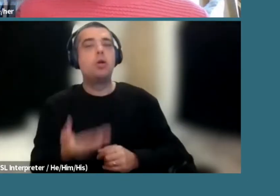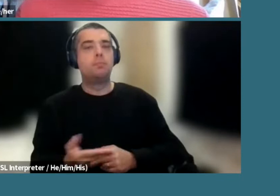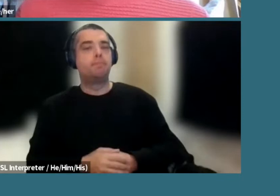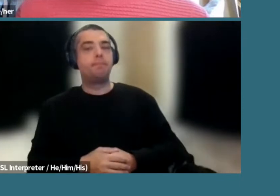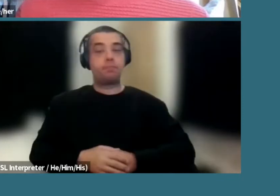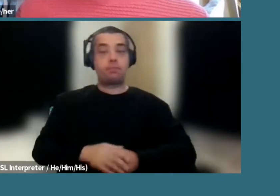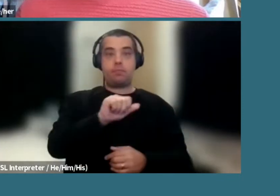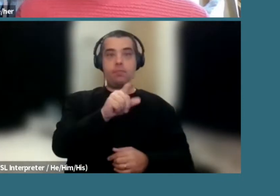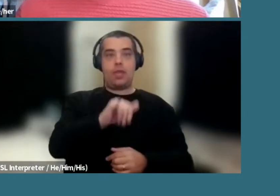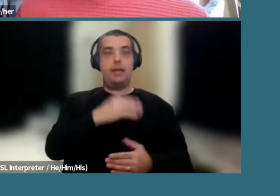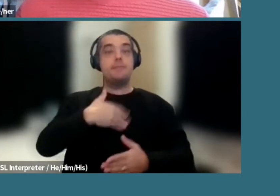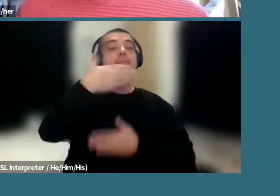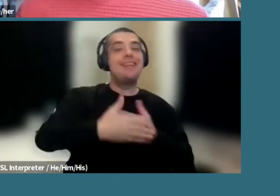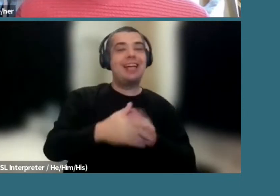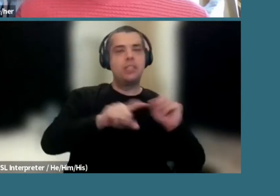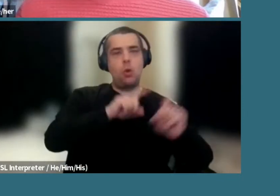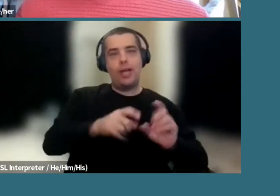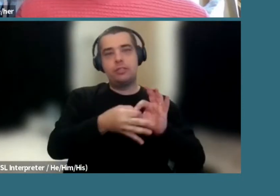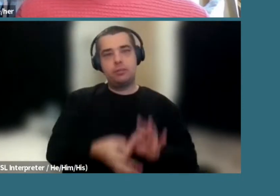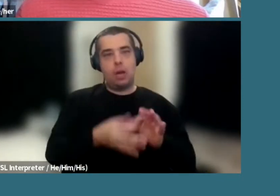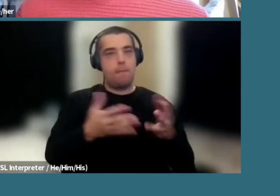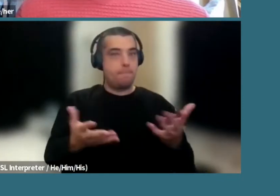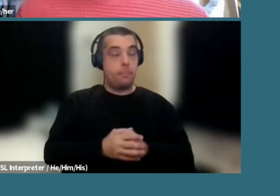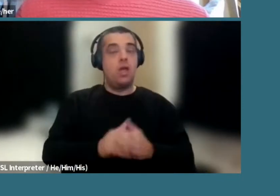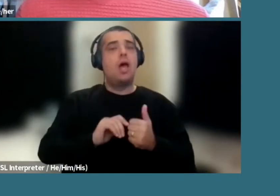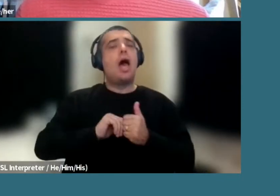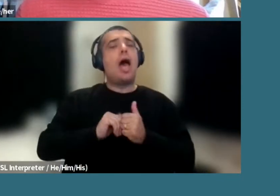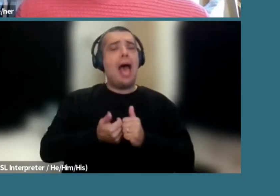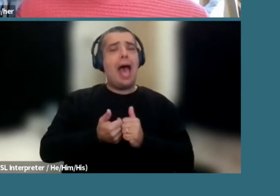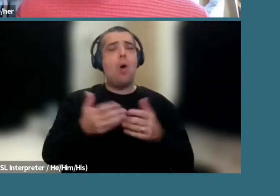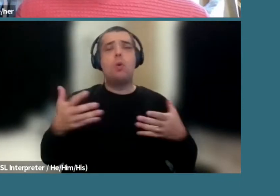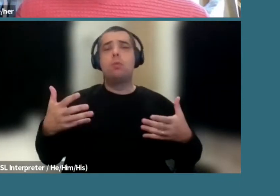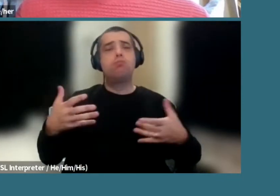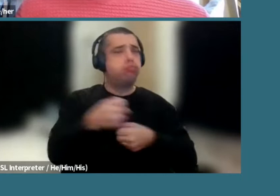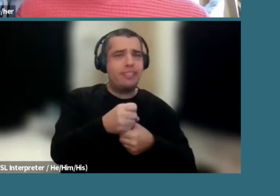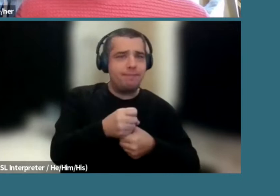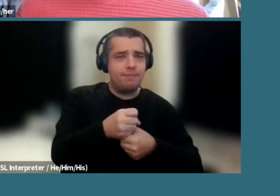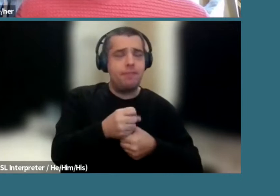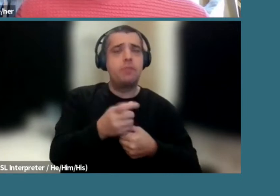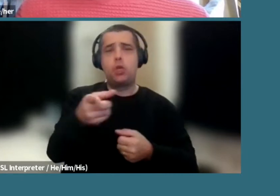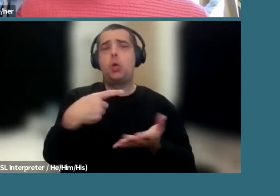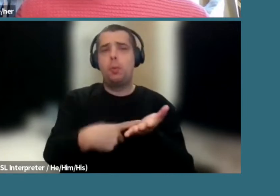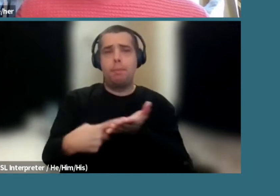Our next question we wanted to talk about is how brief you need to be. You spoke about word economy with poetry